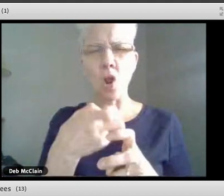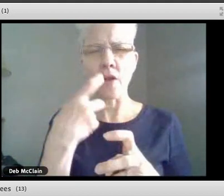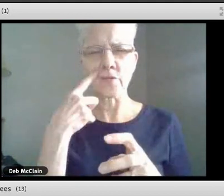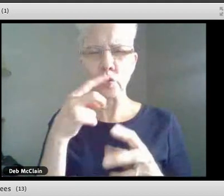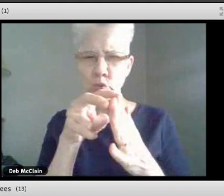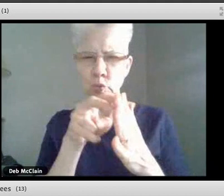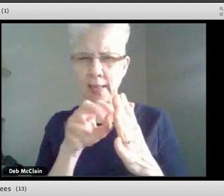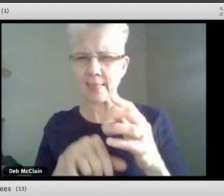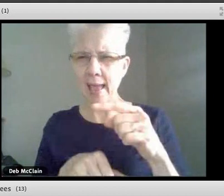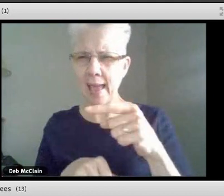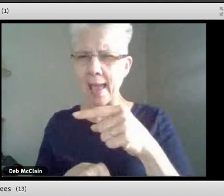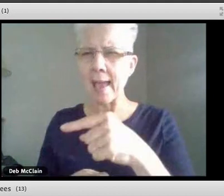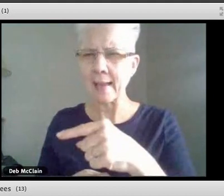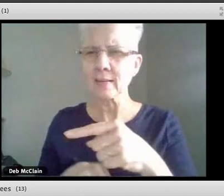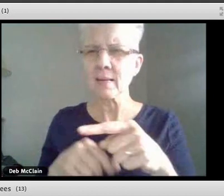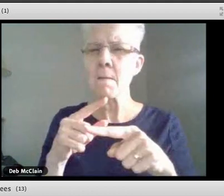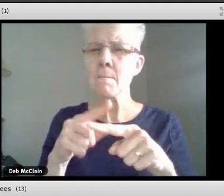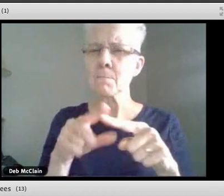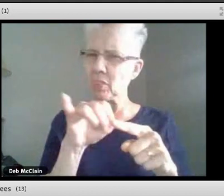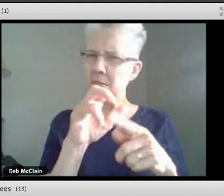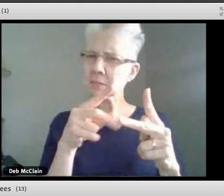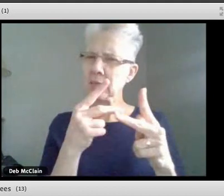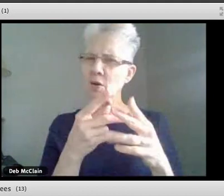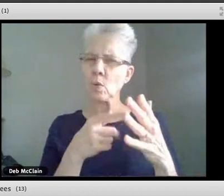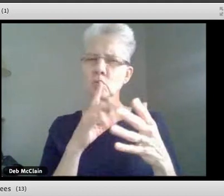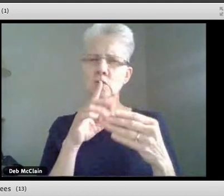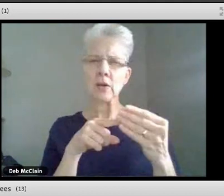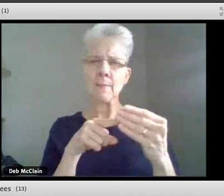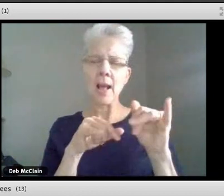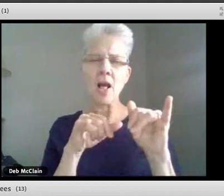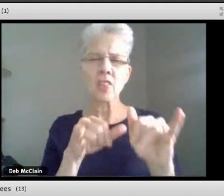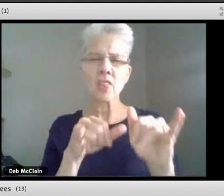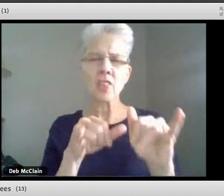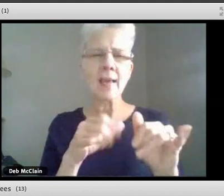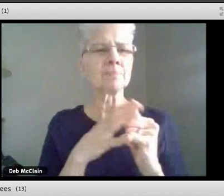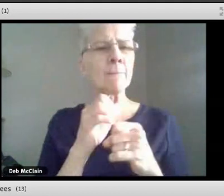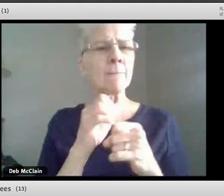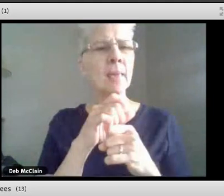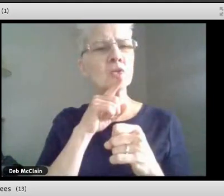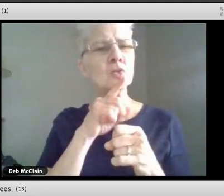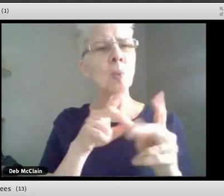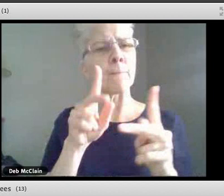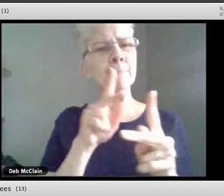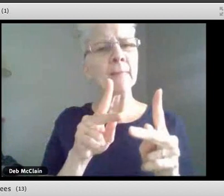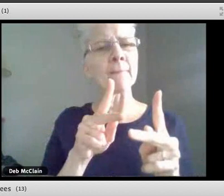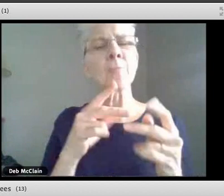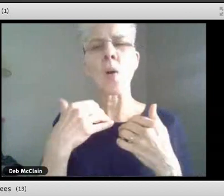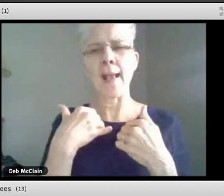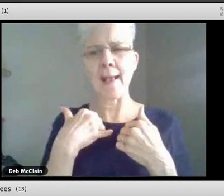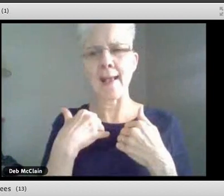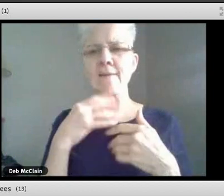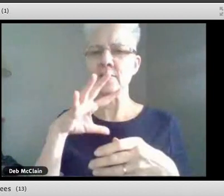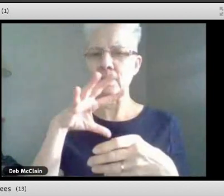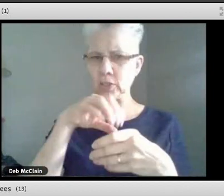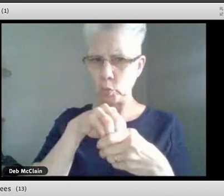But, yeah, so that's kind of what we're talking about, is just you making sure people are included and are able to use the web.